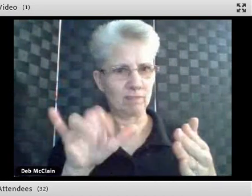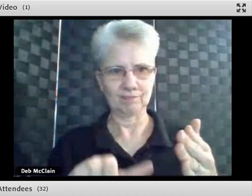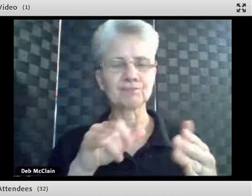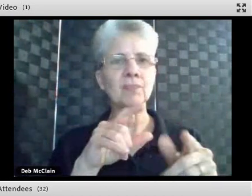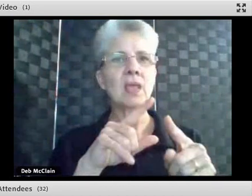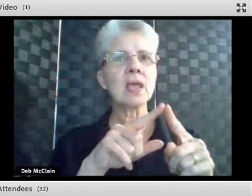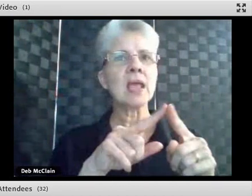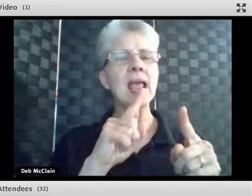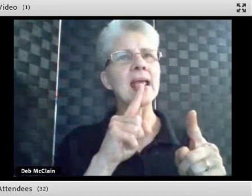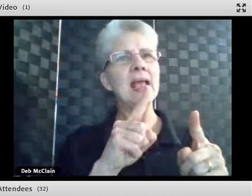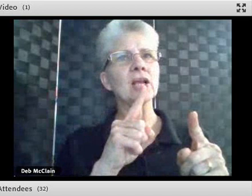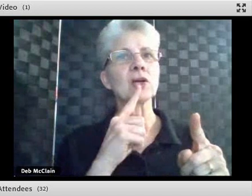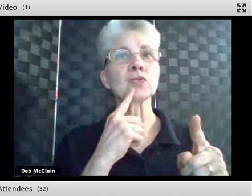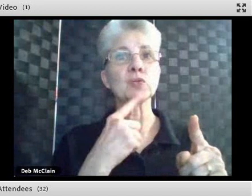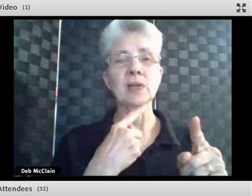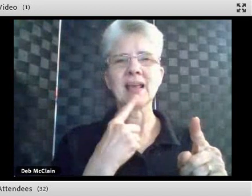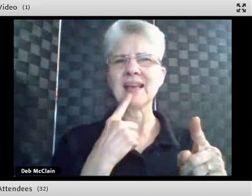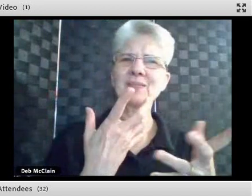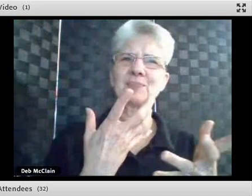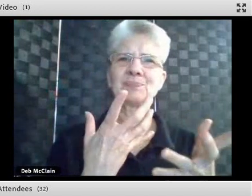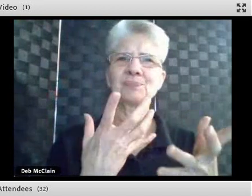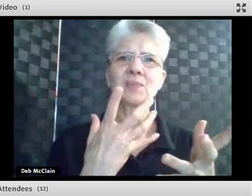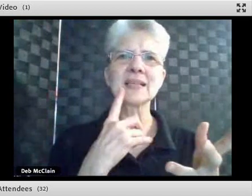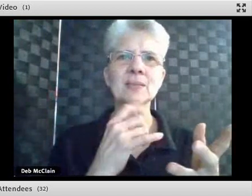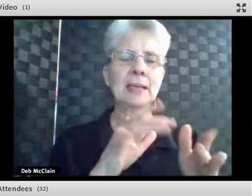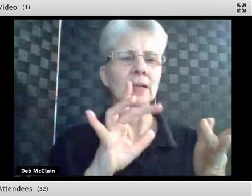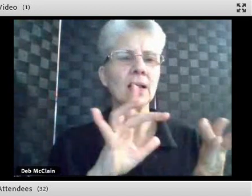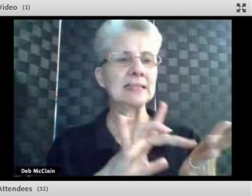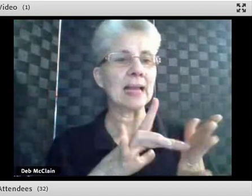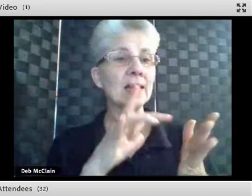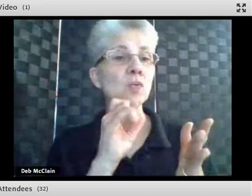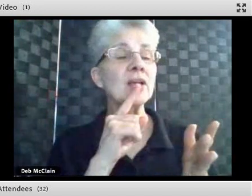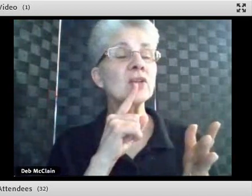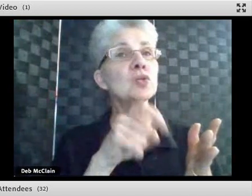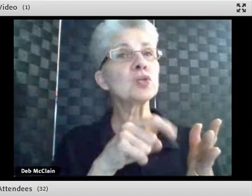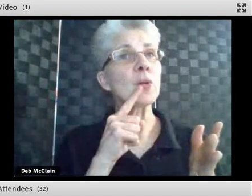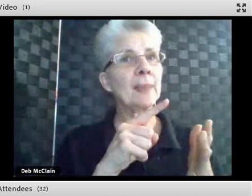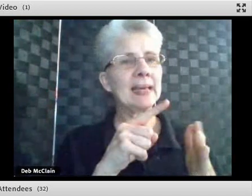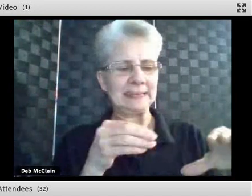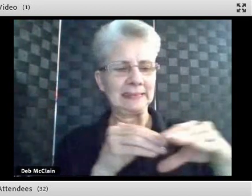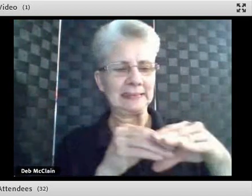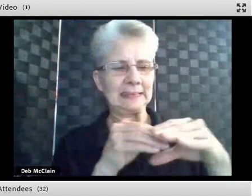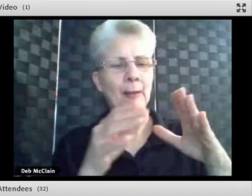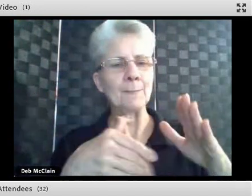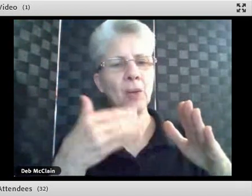particularly if it is untested. So what I mean there is you should be testing periodically,